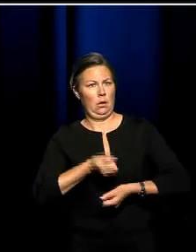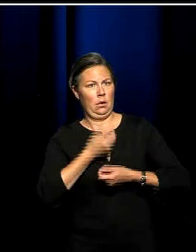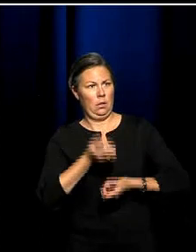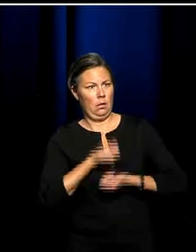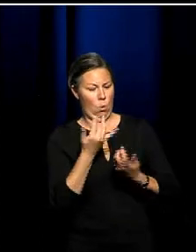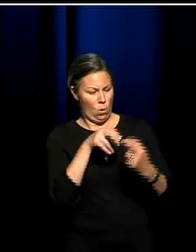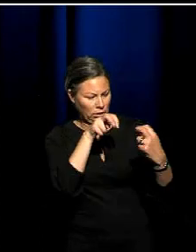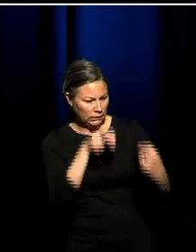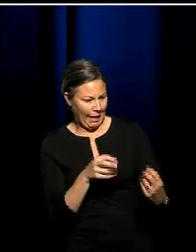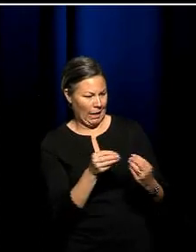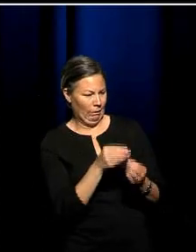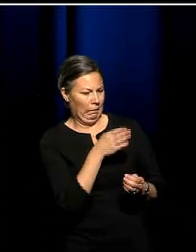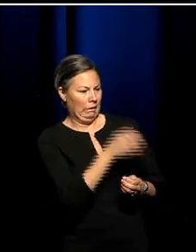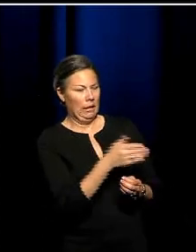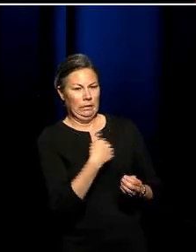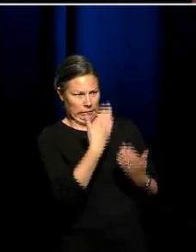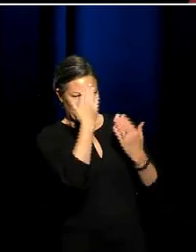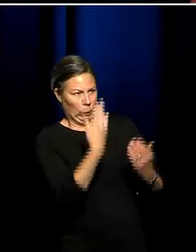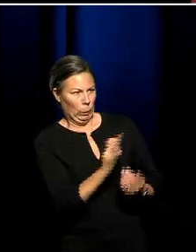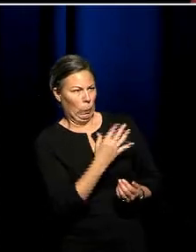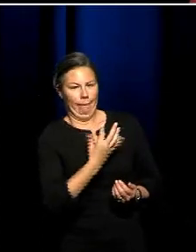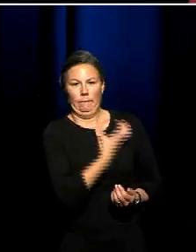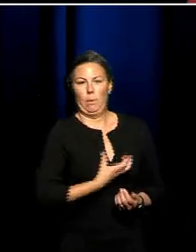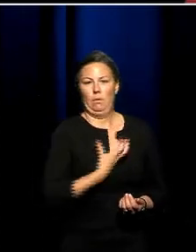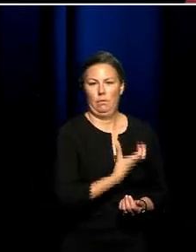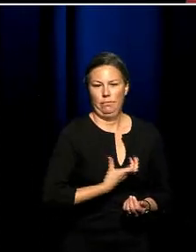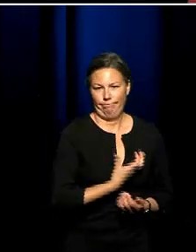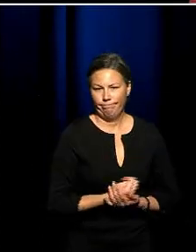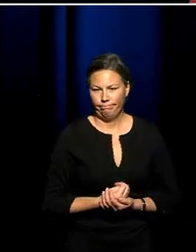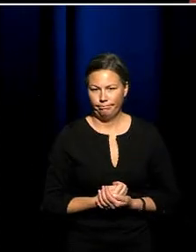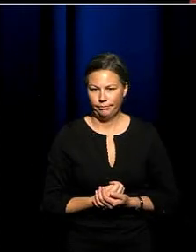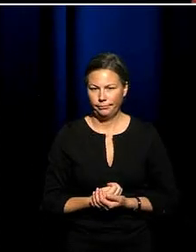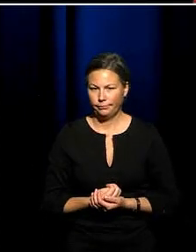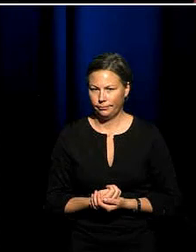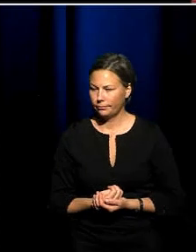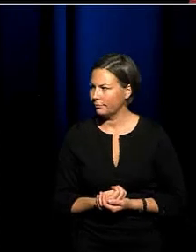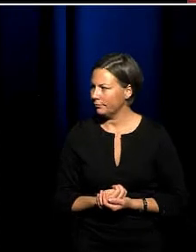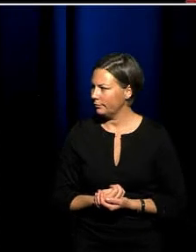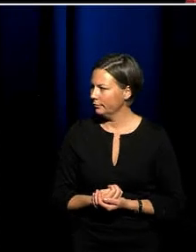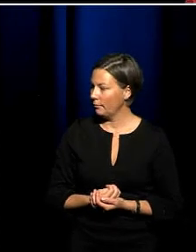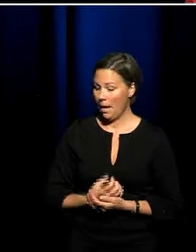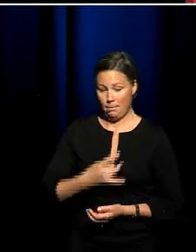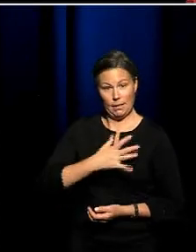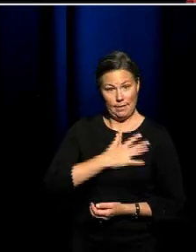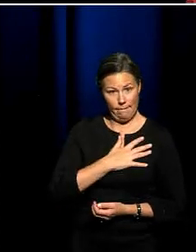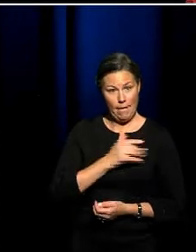comfortable. I should add, that between us, Commissioner Atkinson and I have over 40